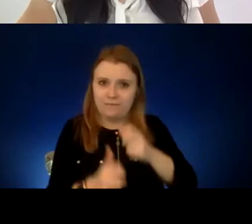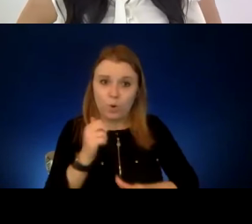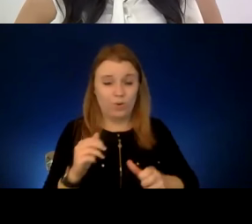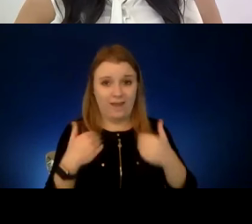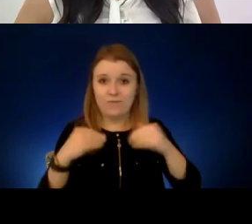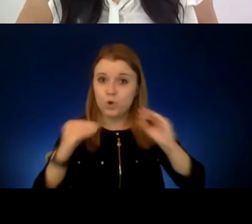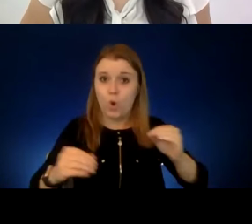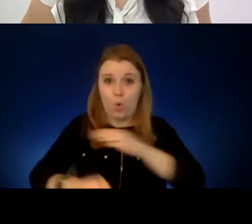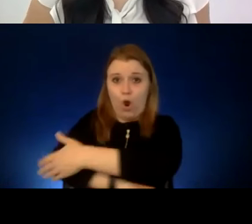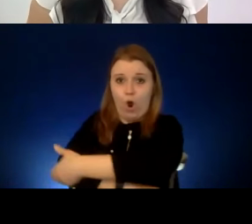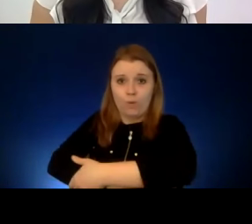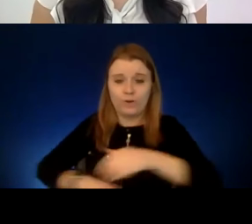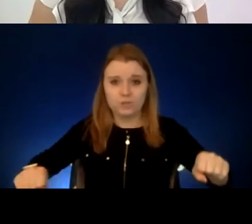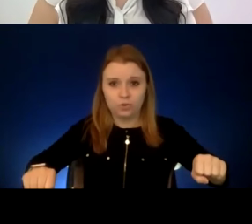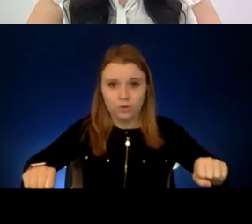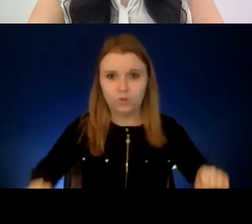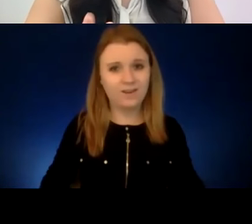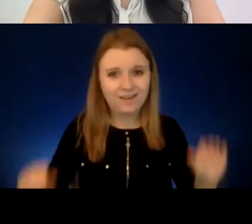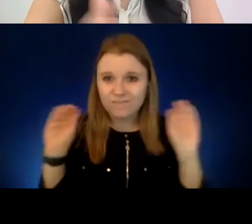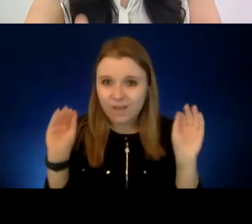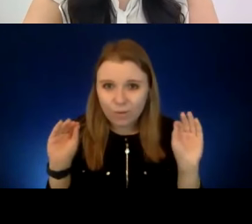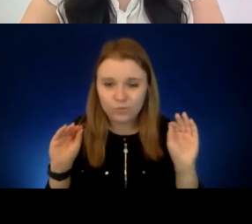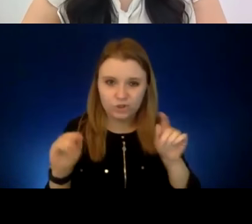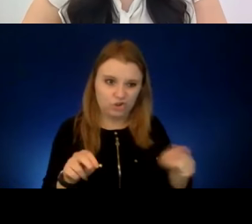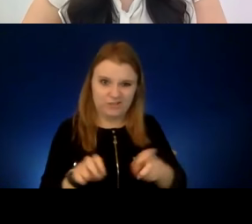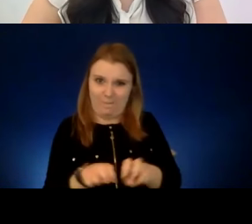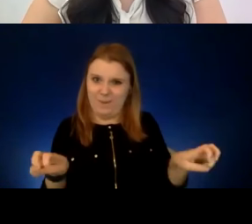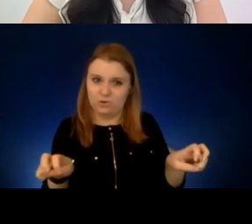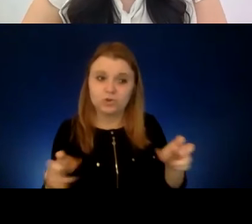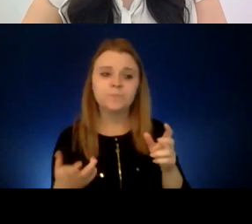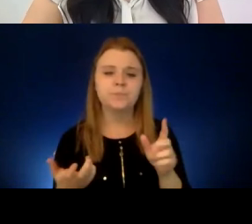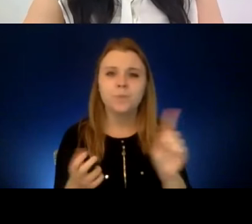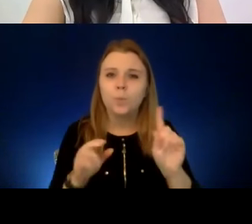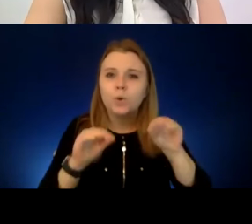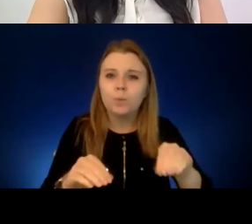for people to help push themselves to get up. So where do we wanna put that seating?